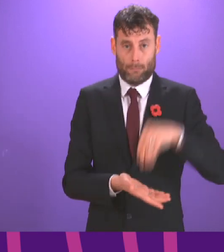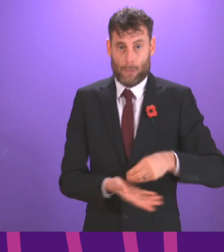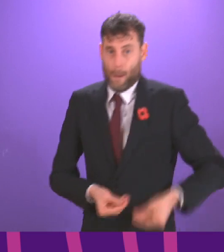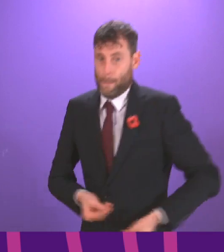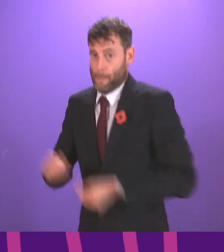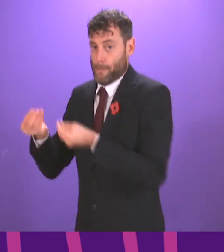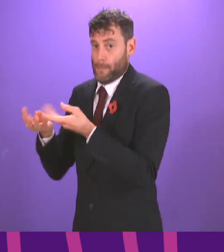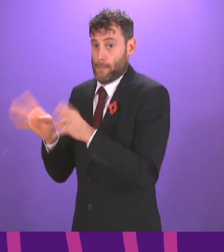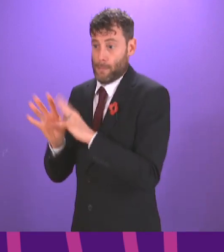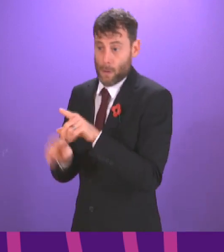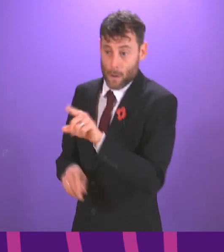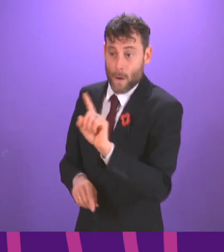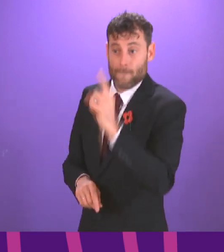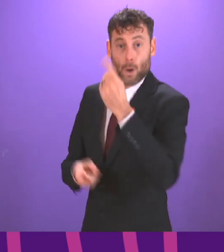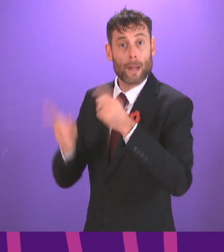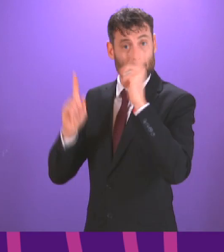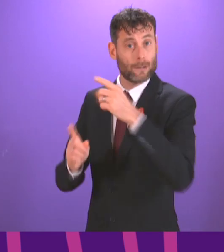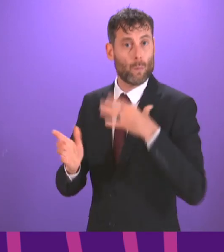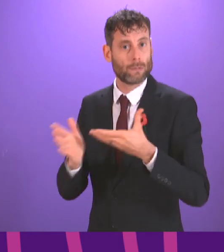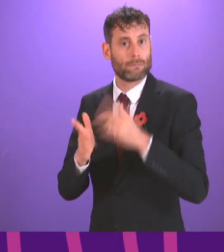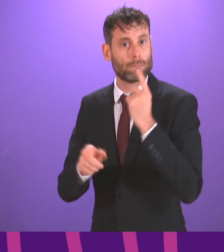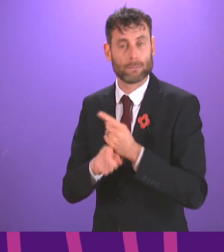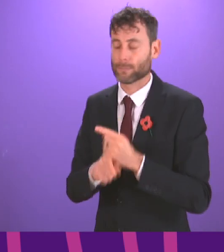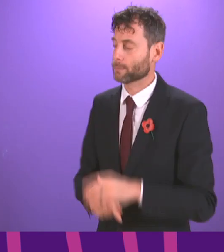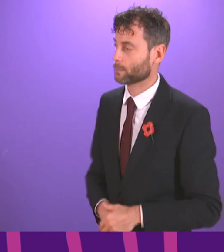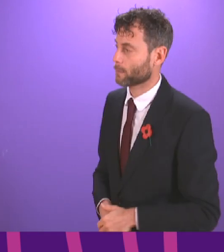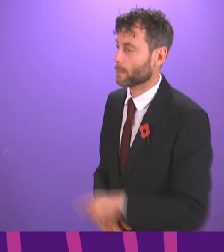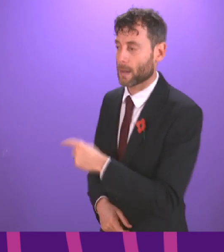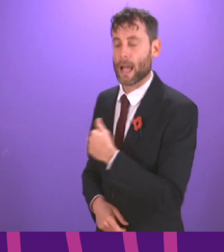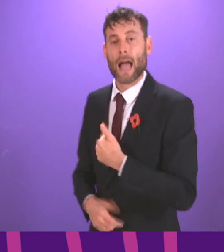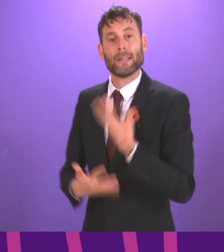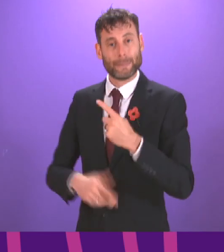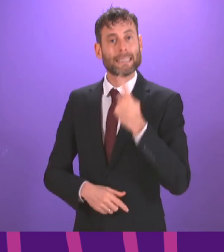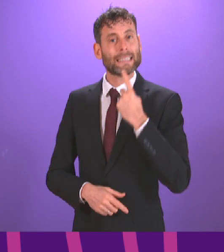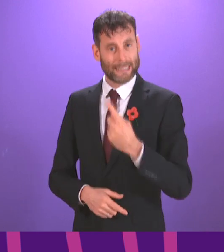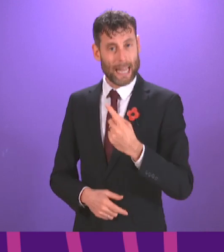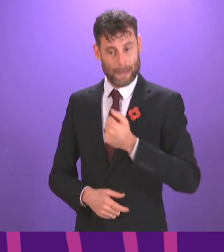The First Minister would also like to speak. The First Minister (Nicola Sturgeon): I appreciate that there was a lot of information,